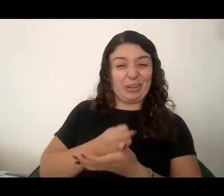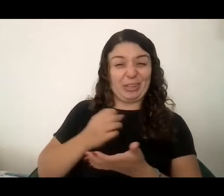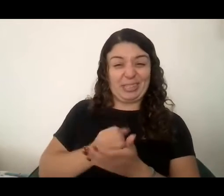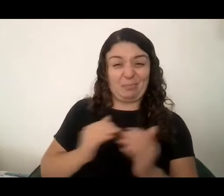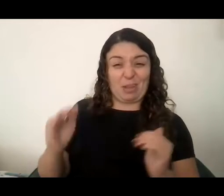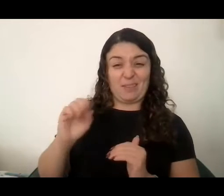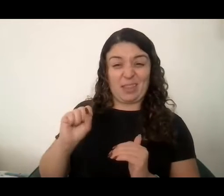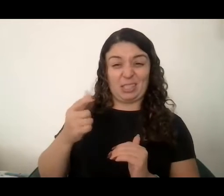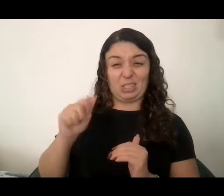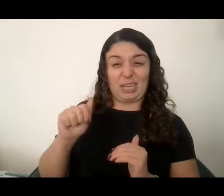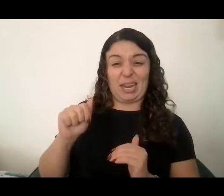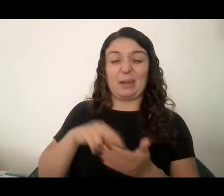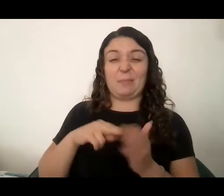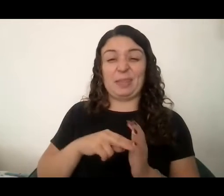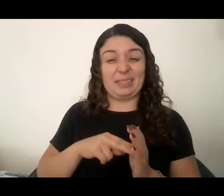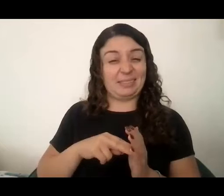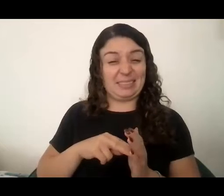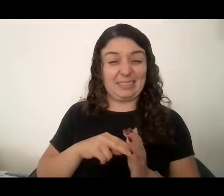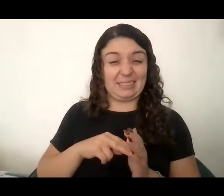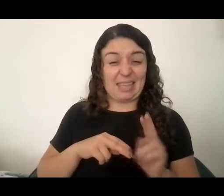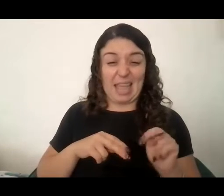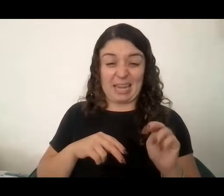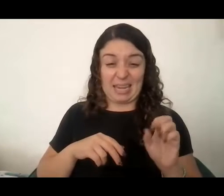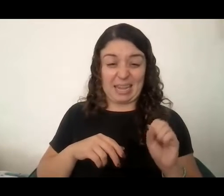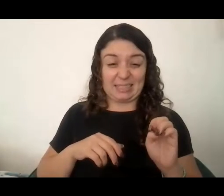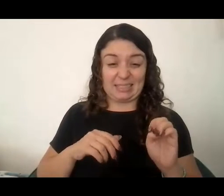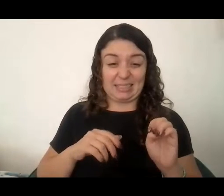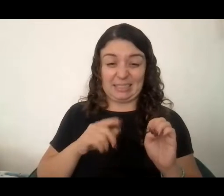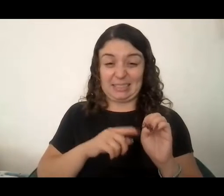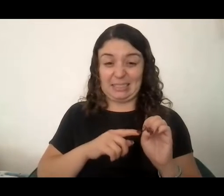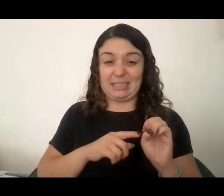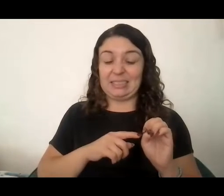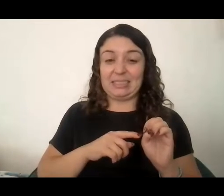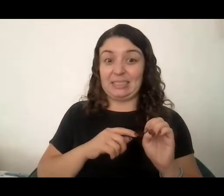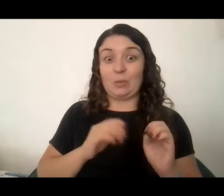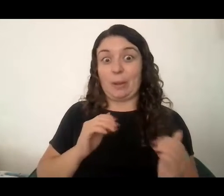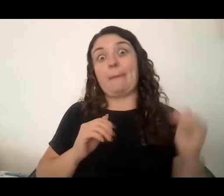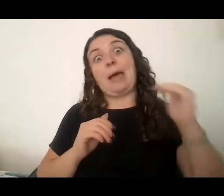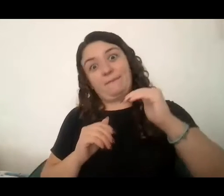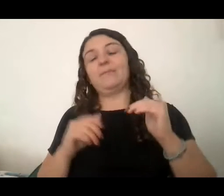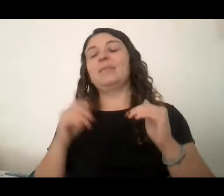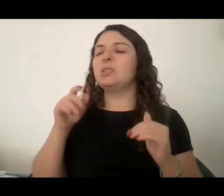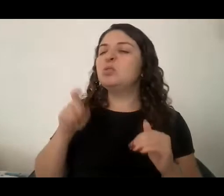your NESE is going to be above SGA, that's when I highly recommend working with a benefit planner.